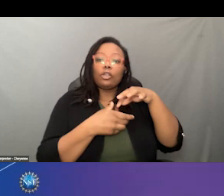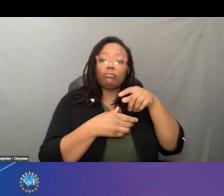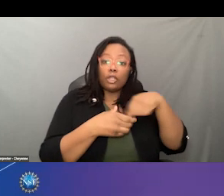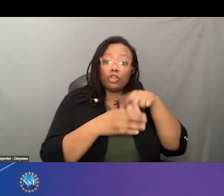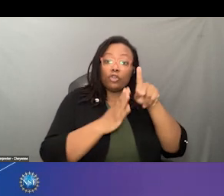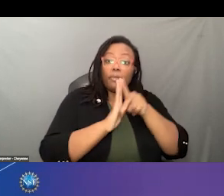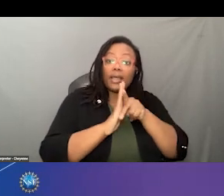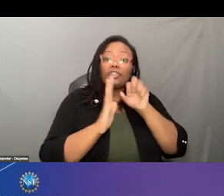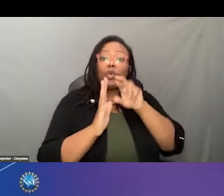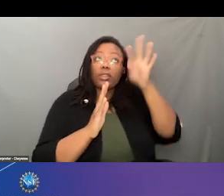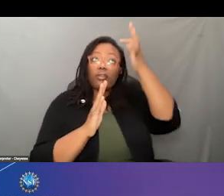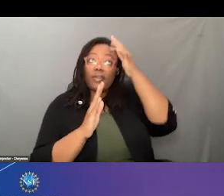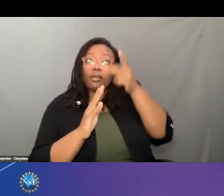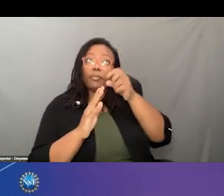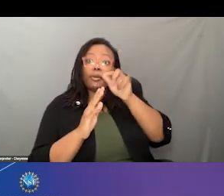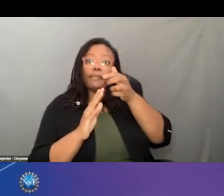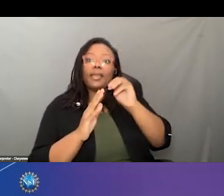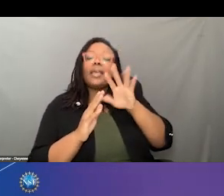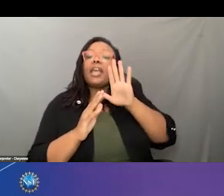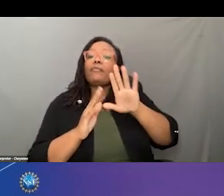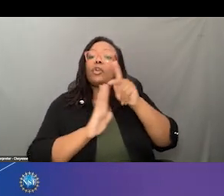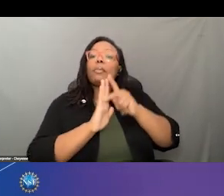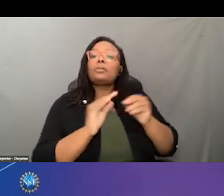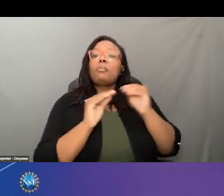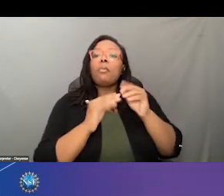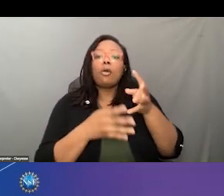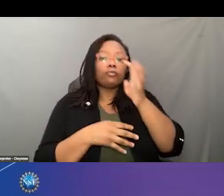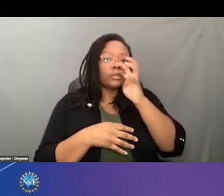In fact, if your policy is more restrictive, we take it.